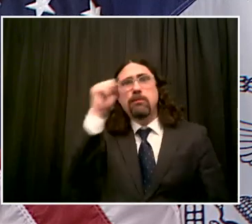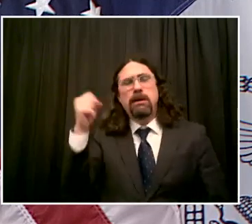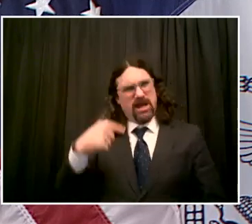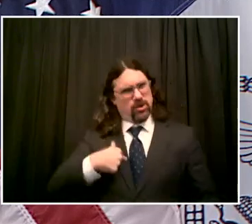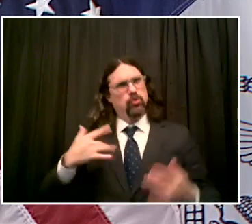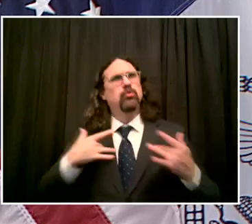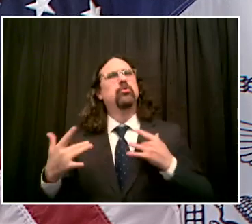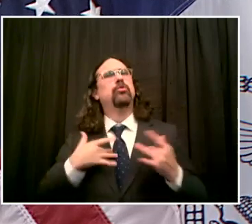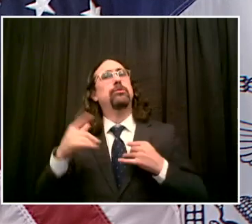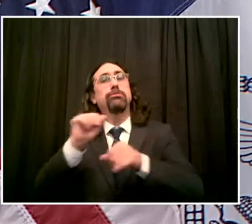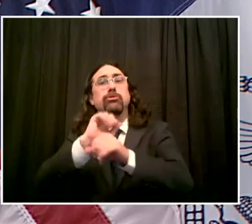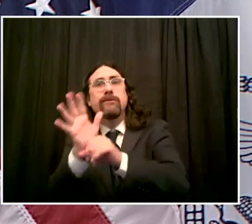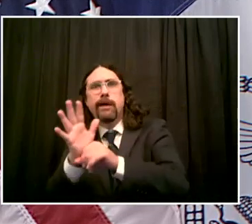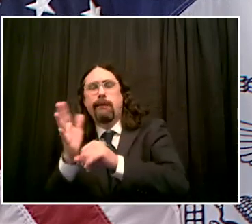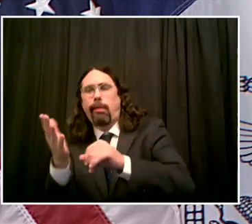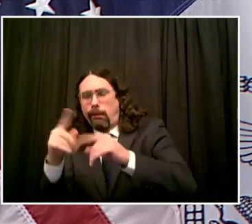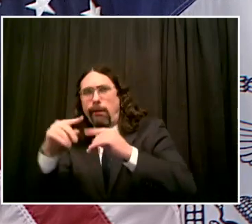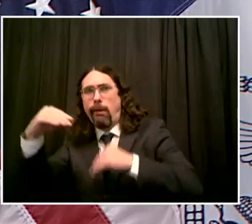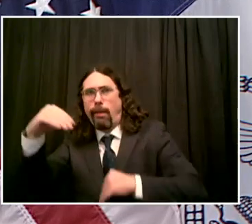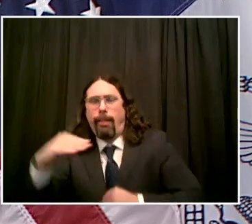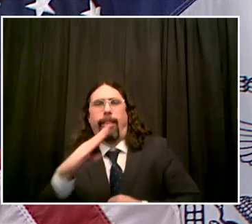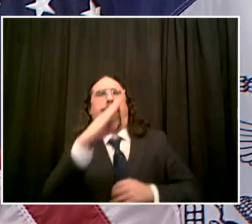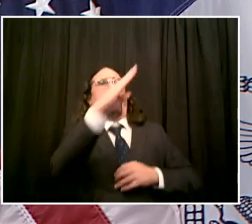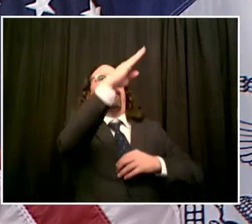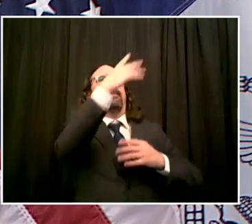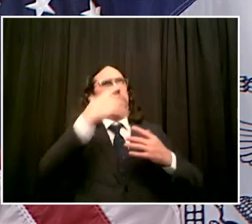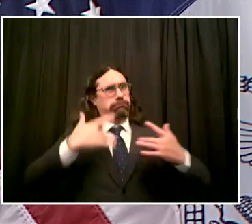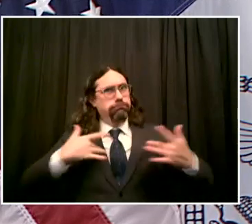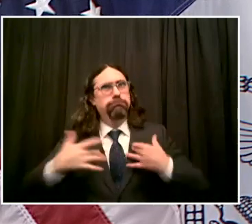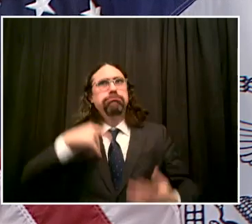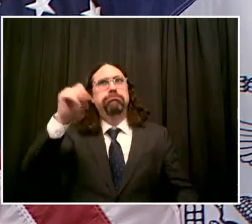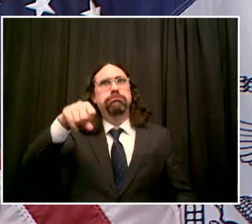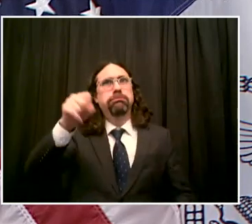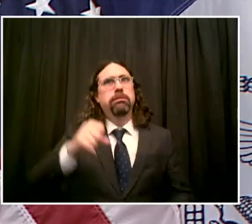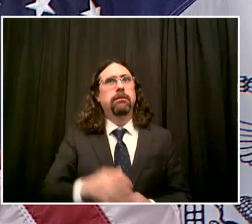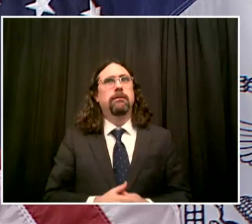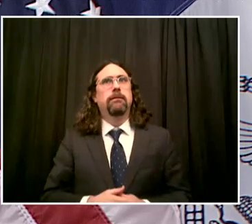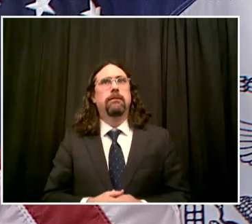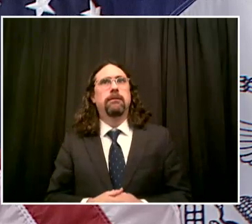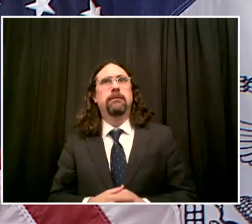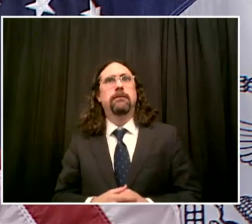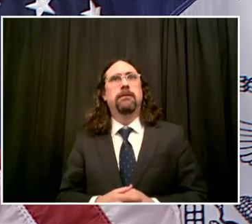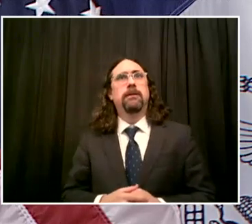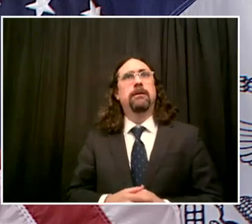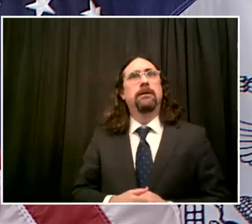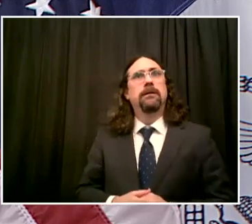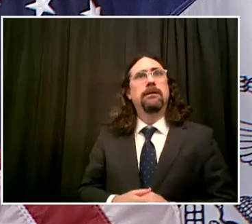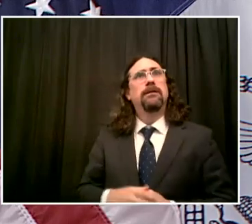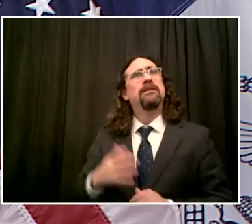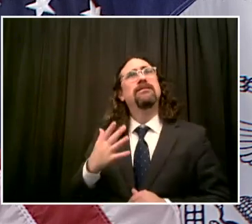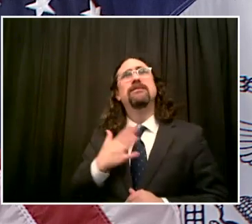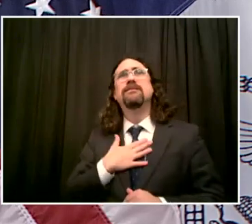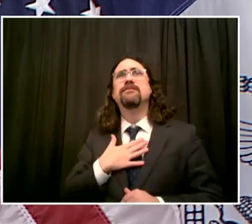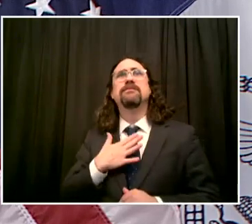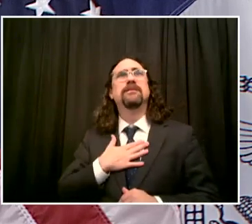POINT, CHANGE IS COMING. I WISH PEOPLE WOULD REALIZE IN THE NAME OF THE HEALTH OF ALL WNE YORKERS IT'S TIME TO GO BACK S,TAY HOME AND LET'S TURN THIS